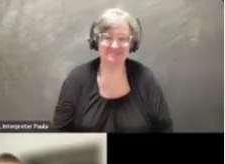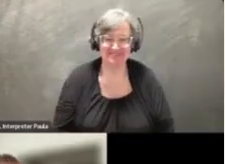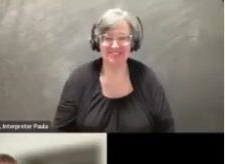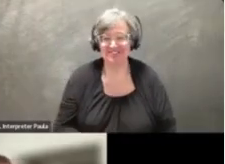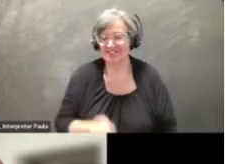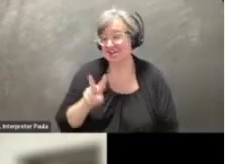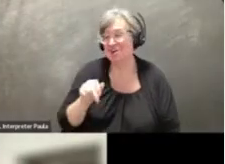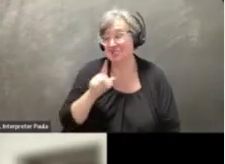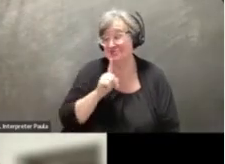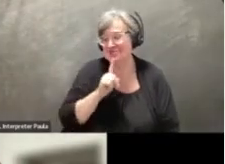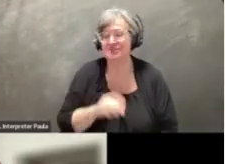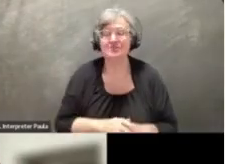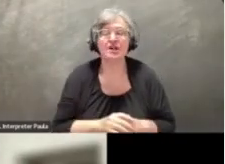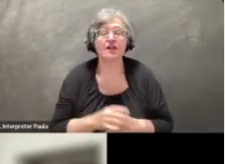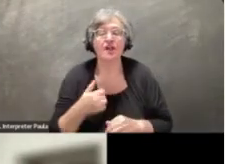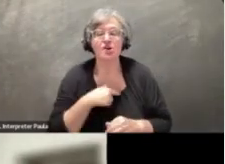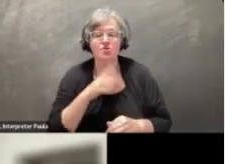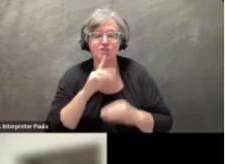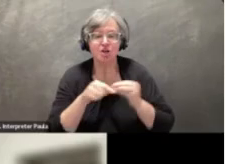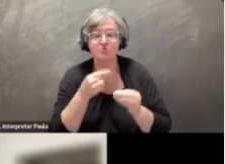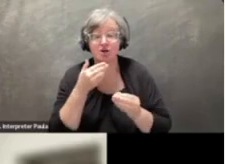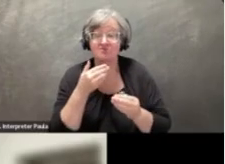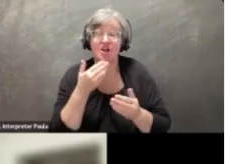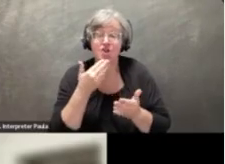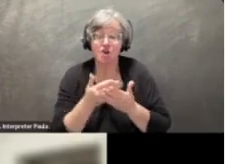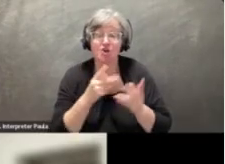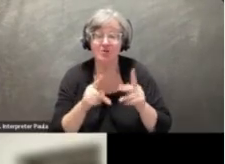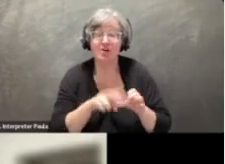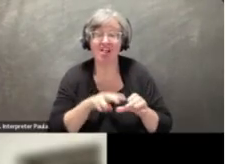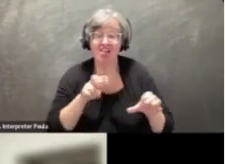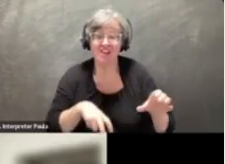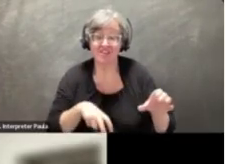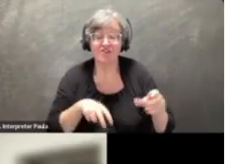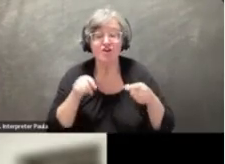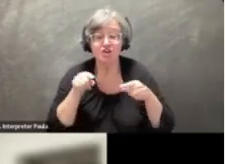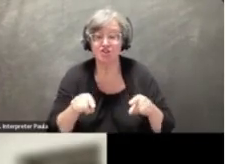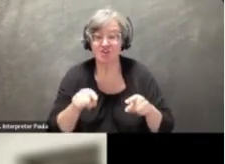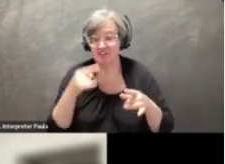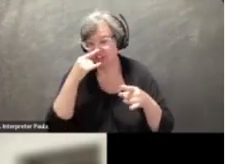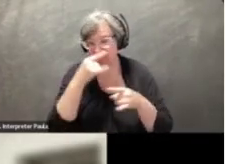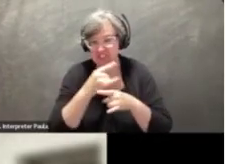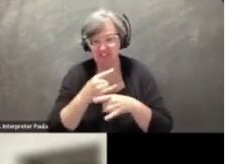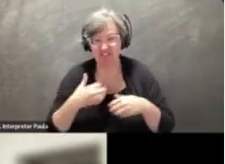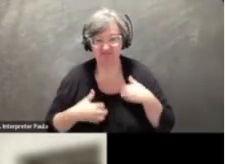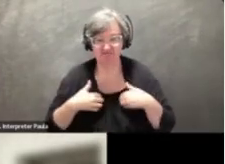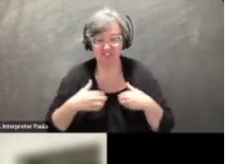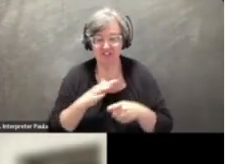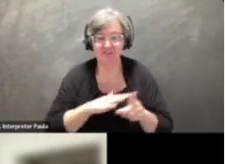Bob Sattler: And as we've talked about, the good people leave in those cynical discontent environments, what we want to do as leaders is create hope and